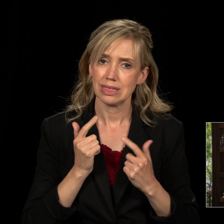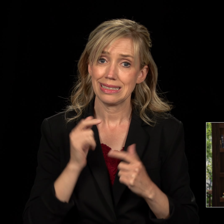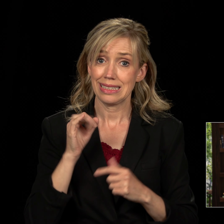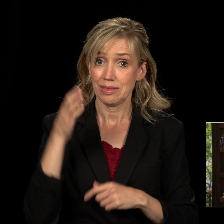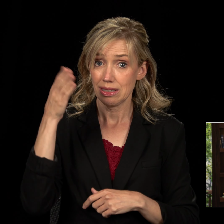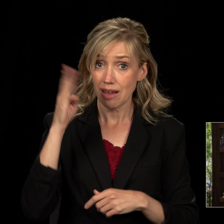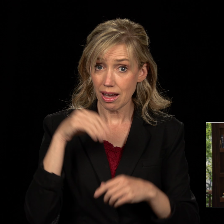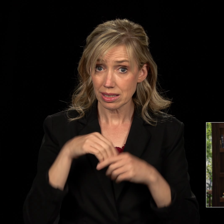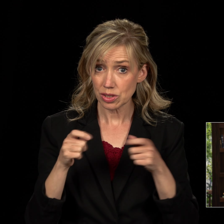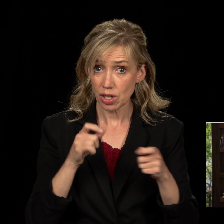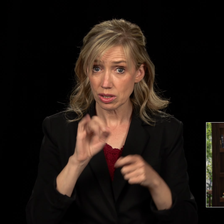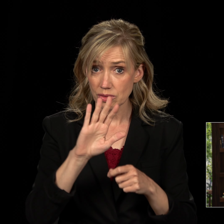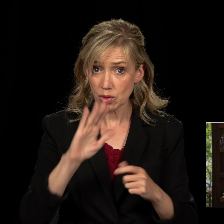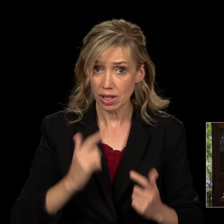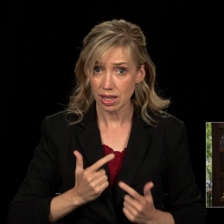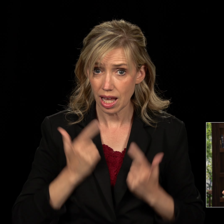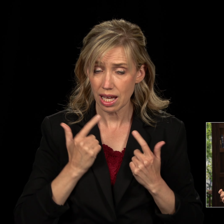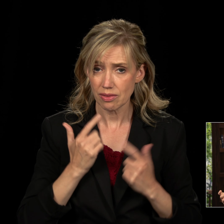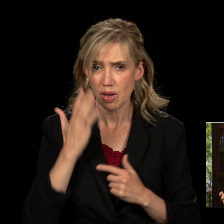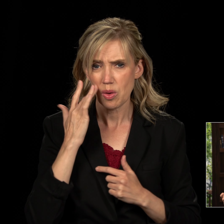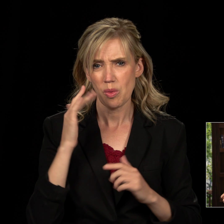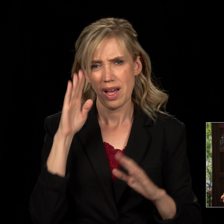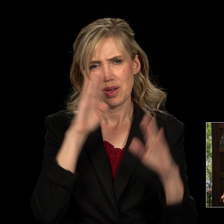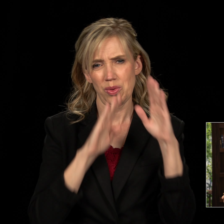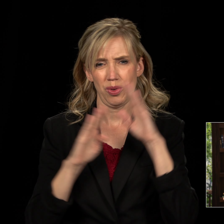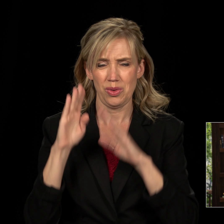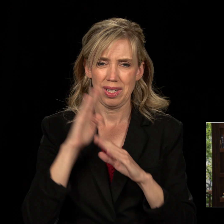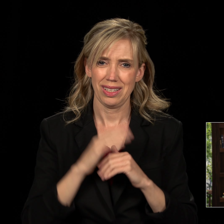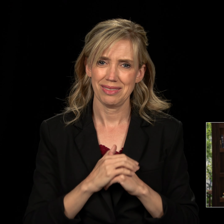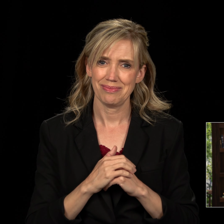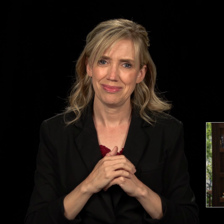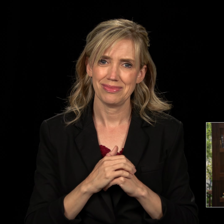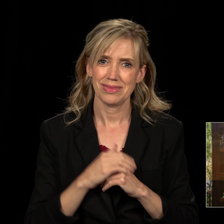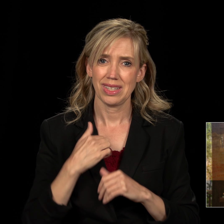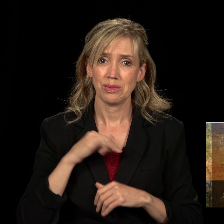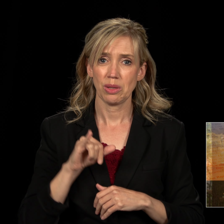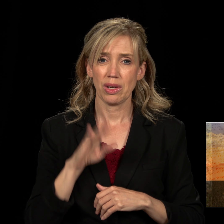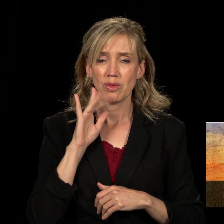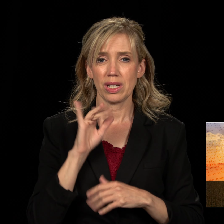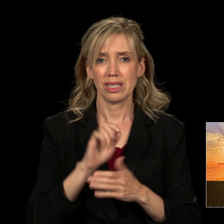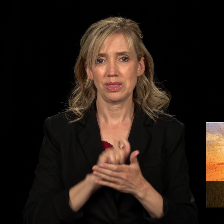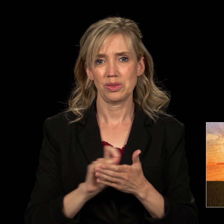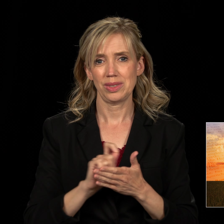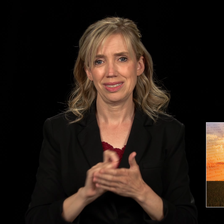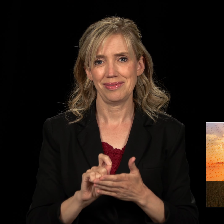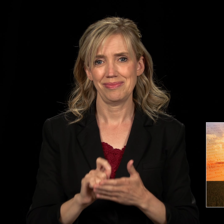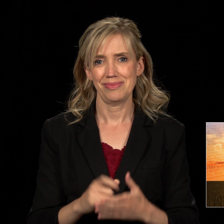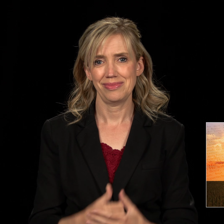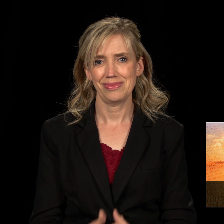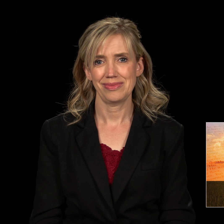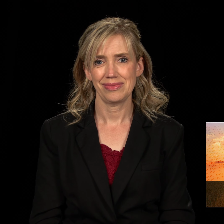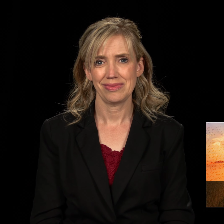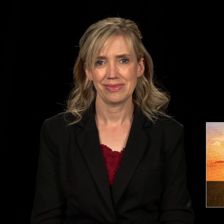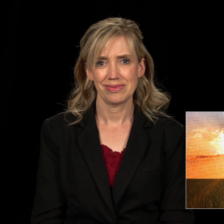charge of your life, why worry? I'm John Bradshaw for It Is Written. Let's live today by every word.